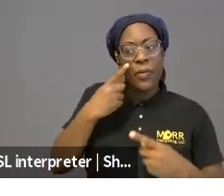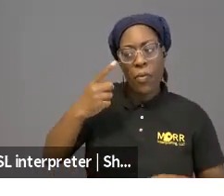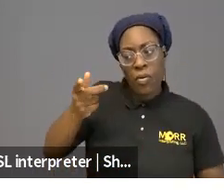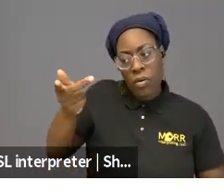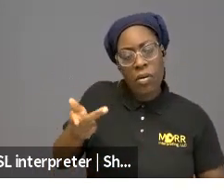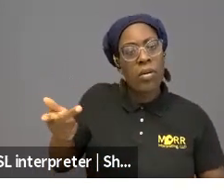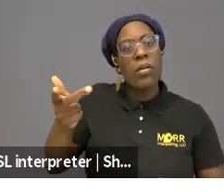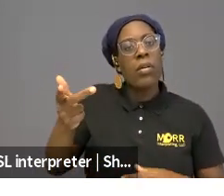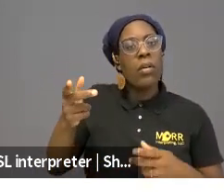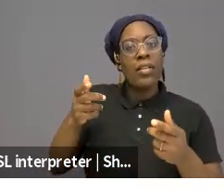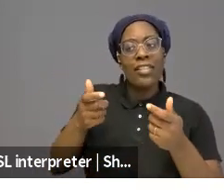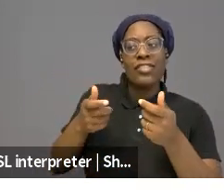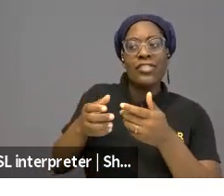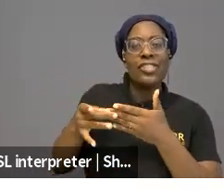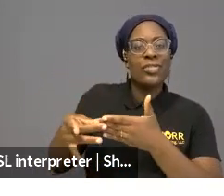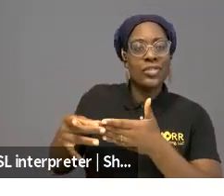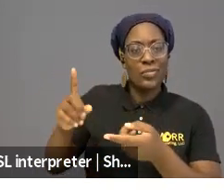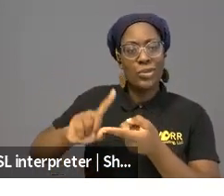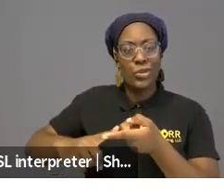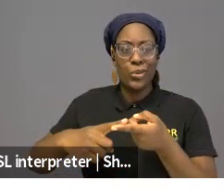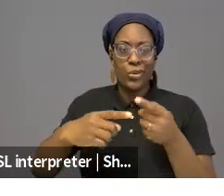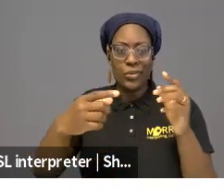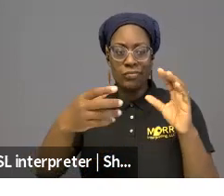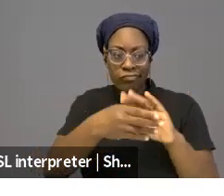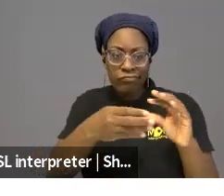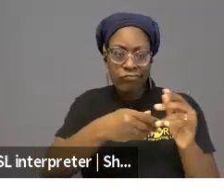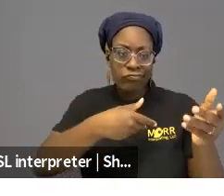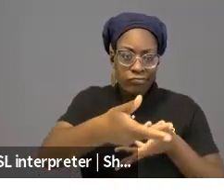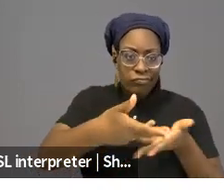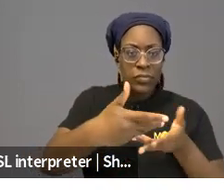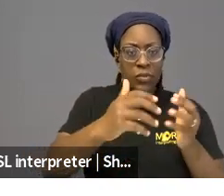set the agenda for the week; the managers also have twice weekly meetings themselves